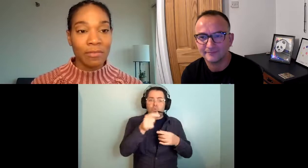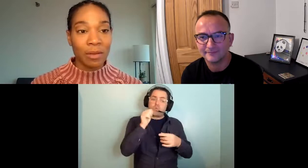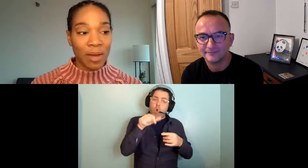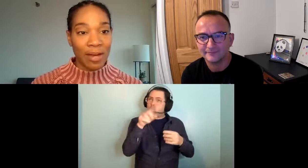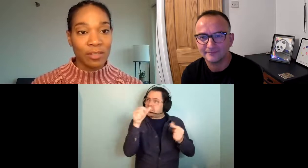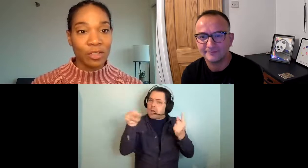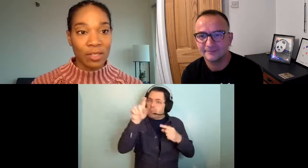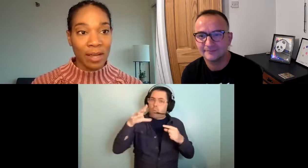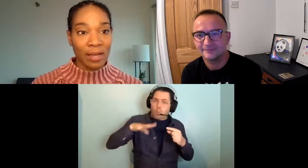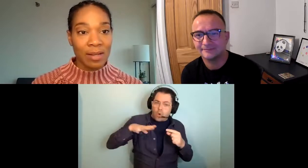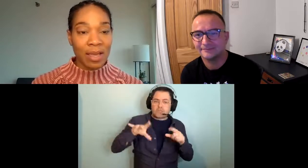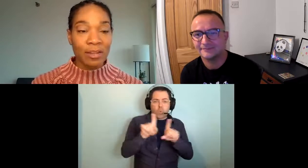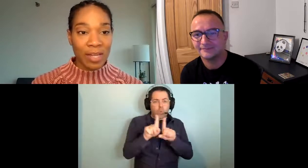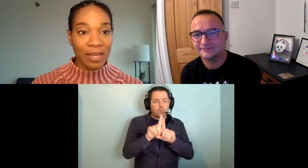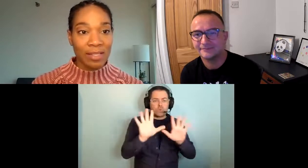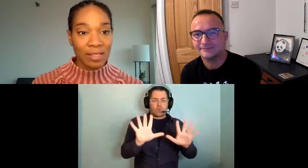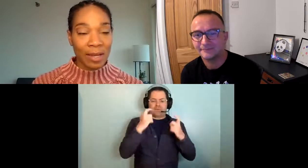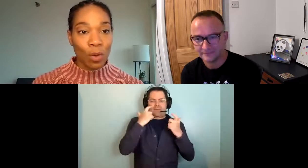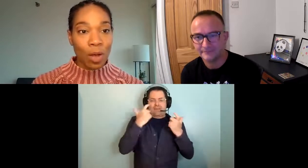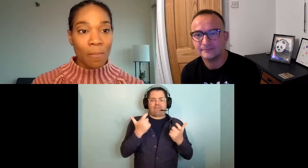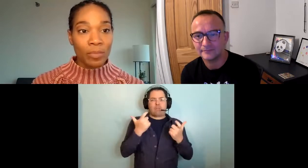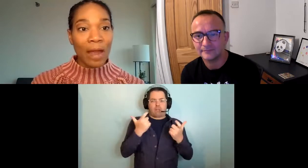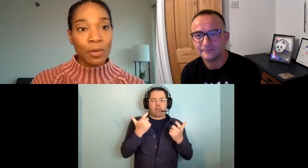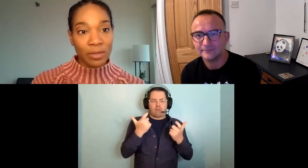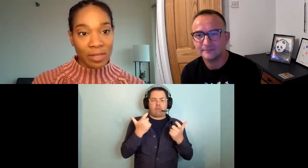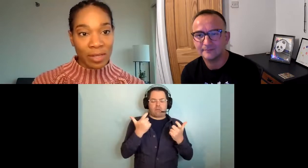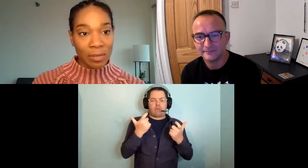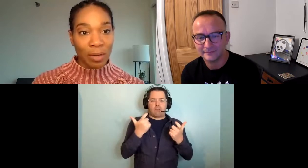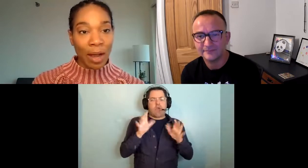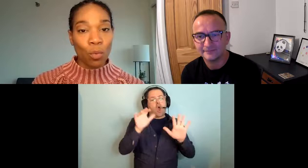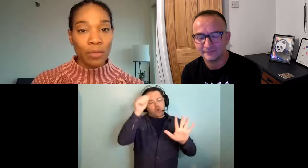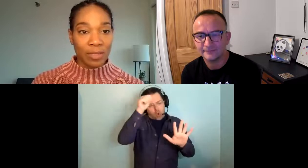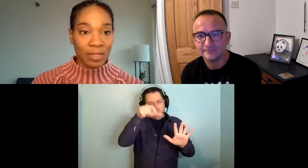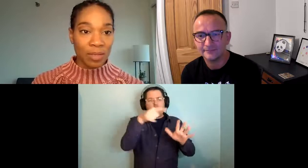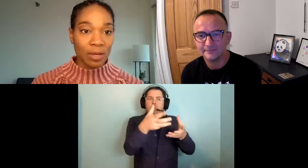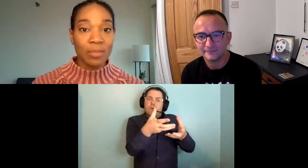inclusive and feel good to all. Just that approach alone that is_the, that is what is